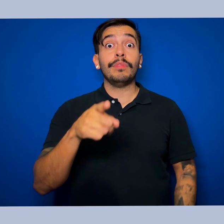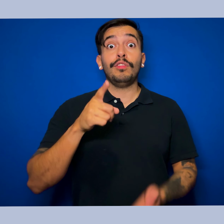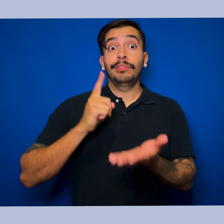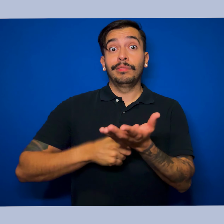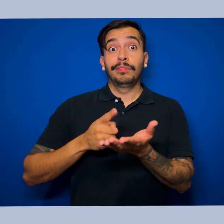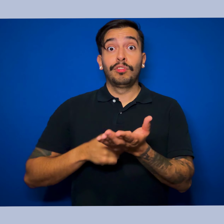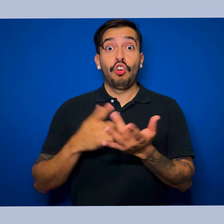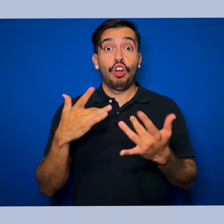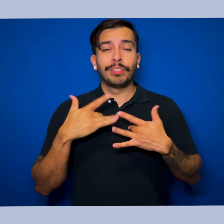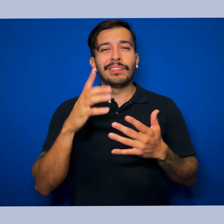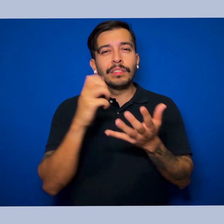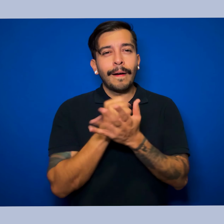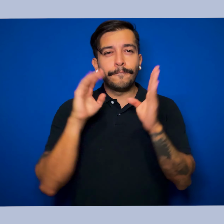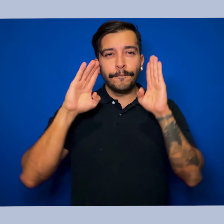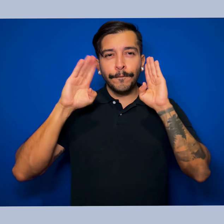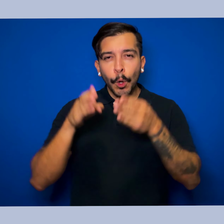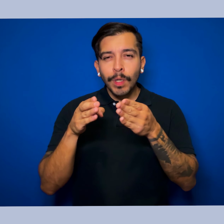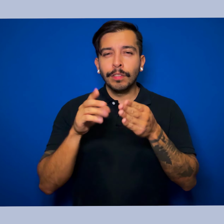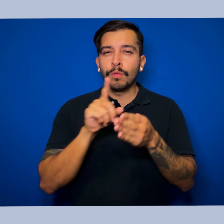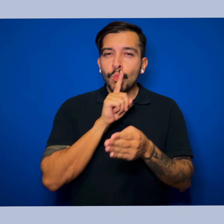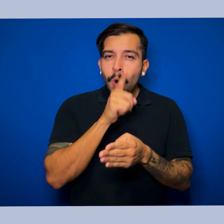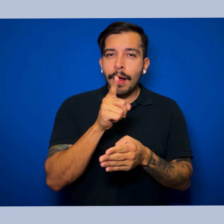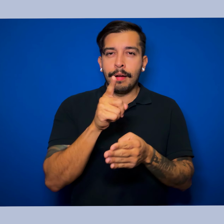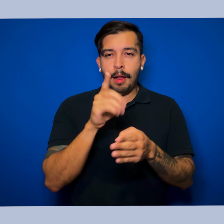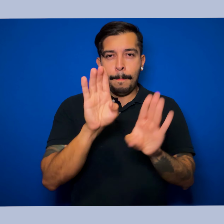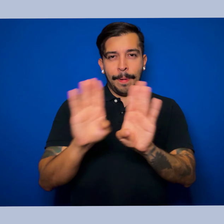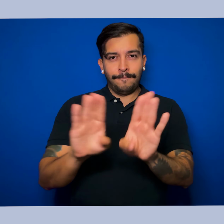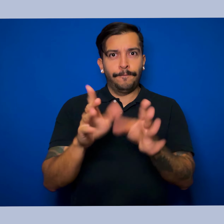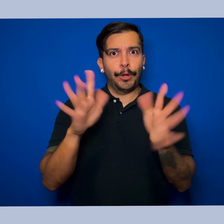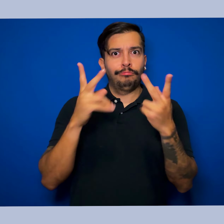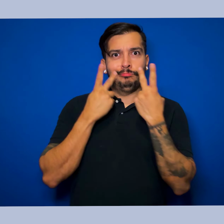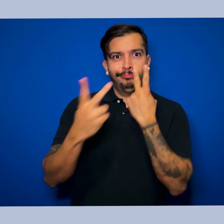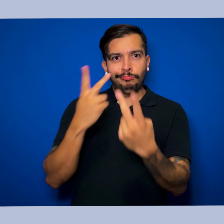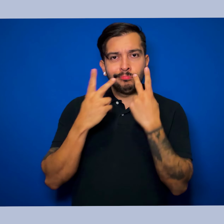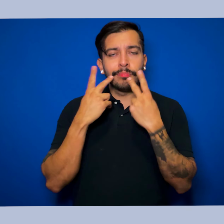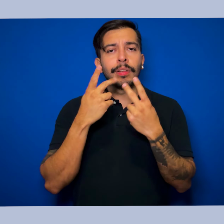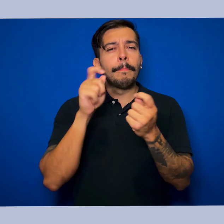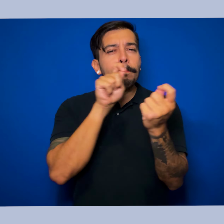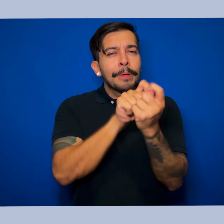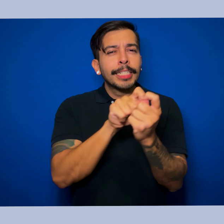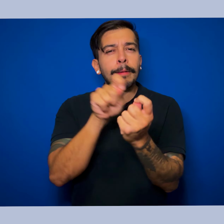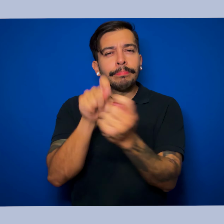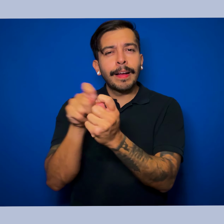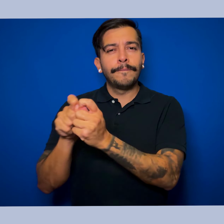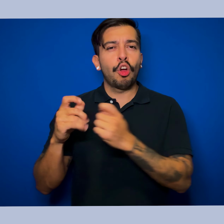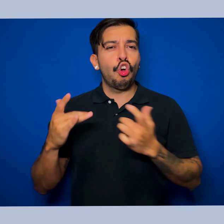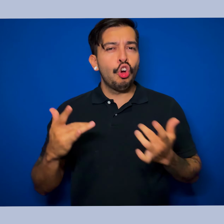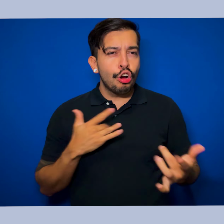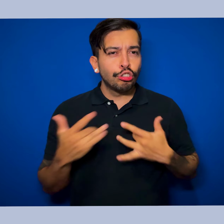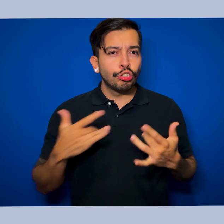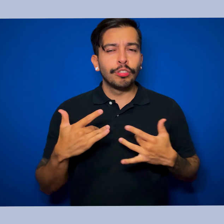When discussing concerns, focus on real observed behaviors and your specific concerns